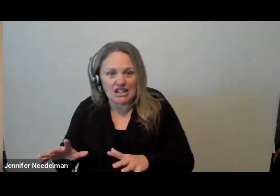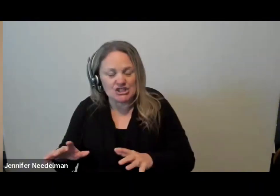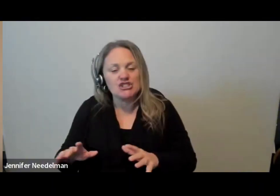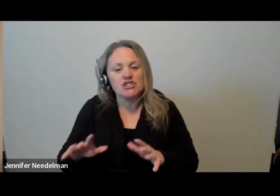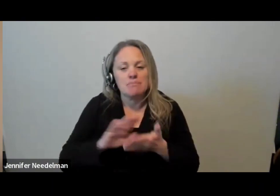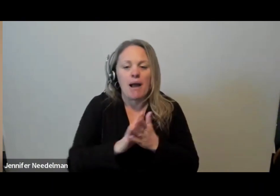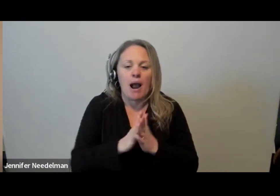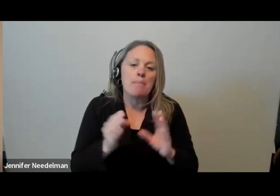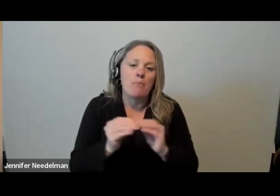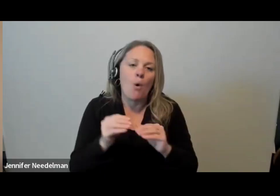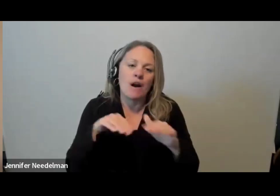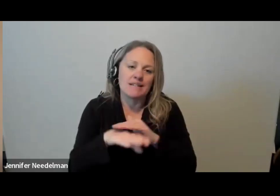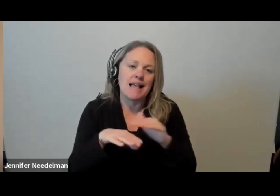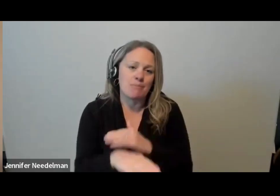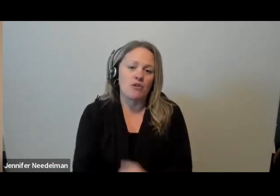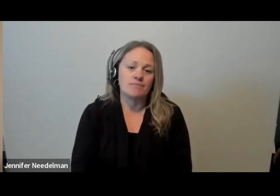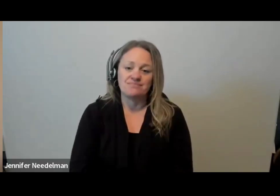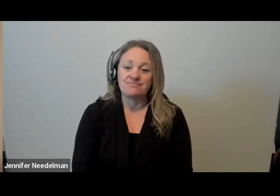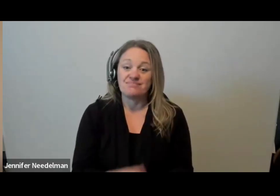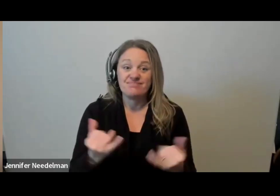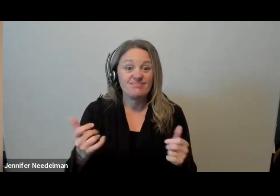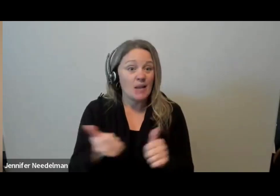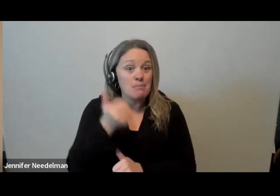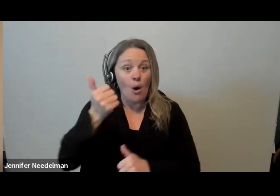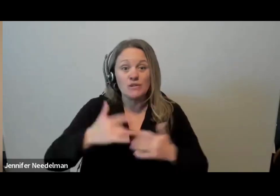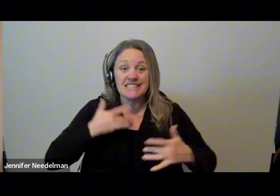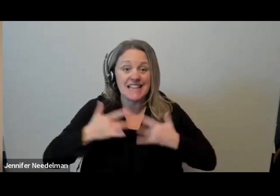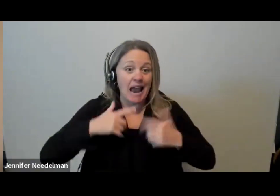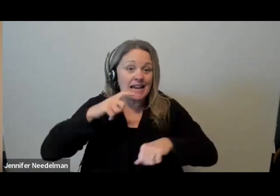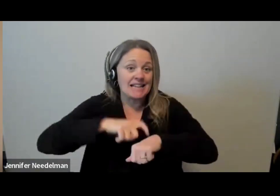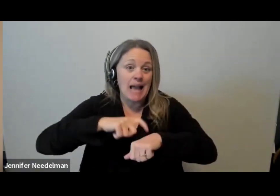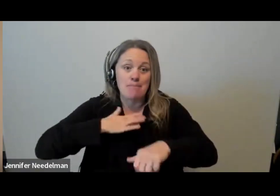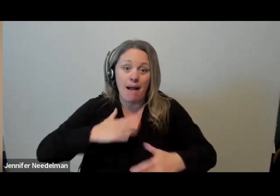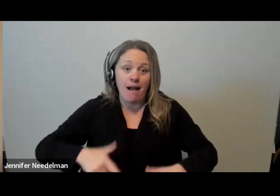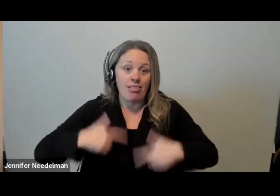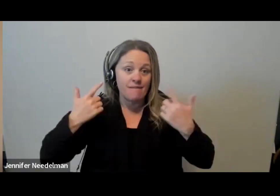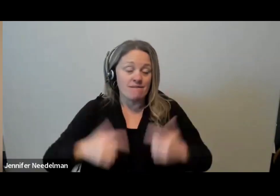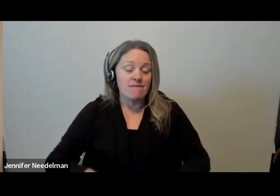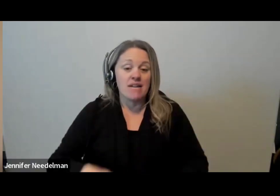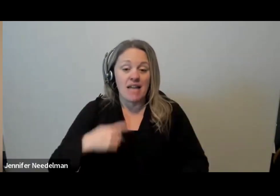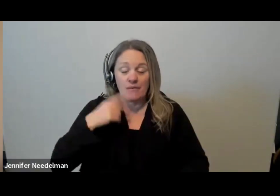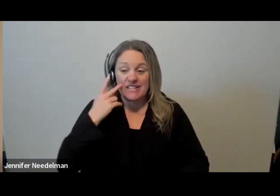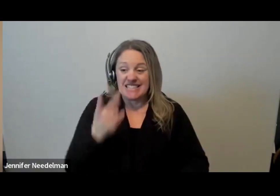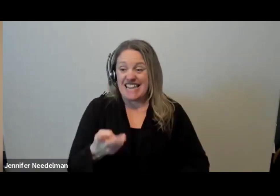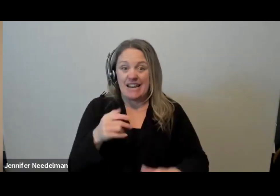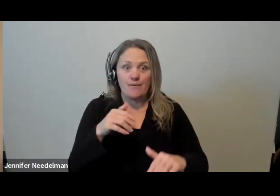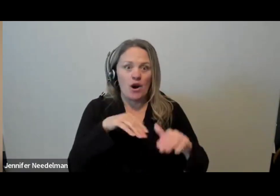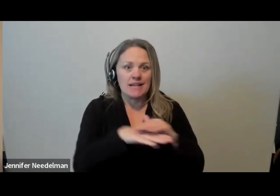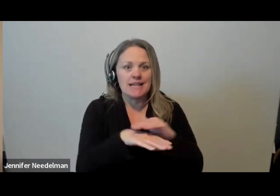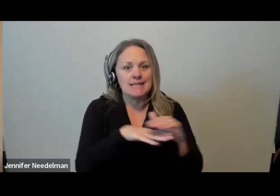I think it's the probably the most exciting time in my life that I've ever seen in terms of accessibility, transforming an industry.